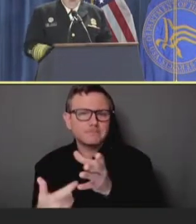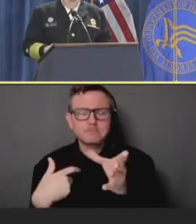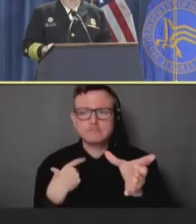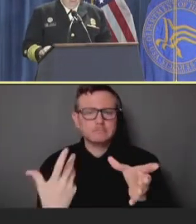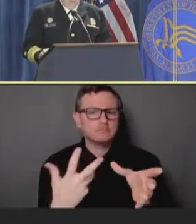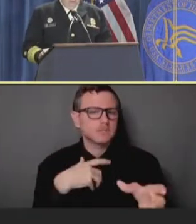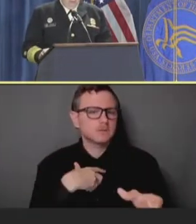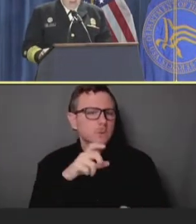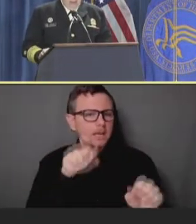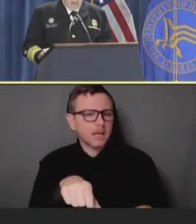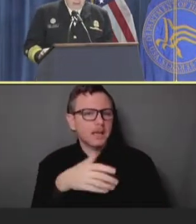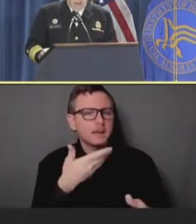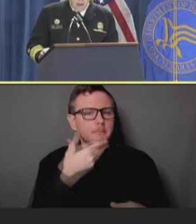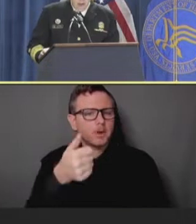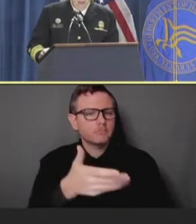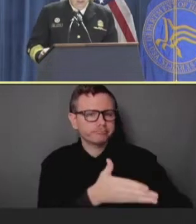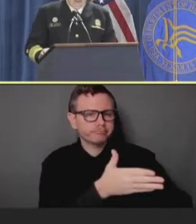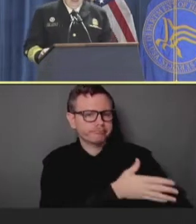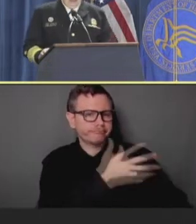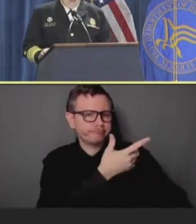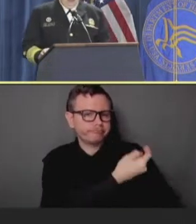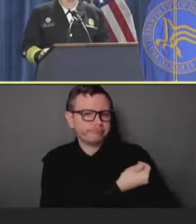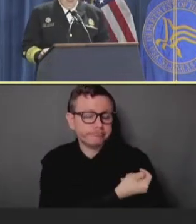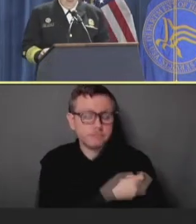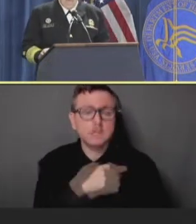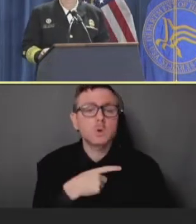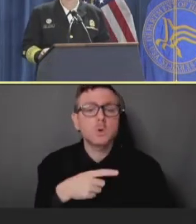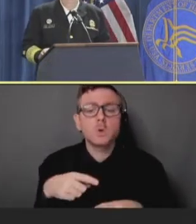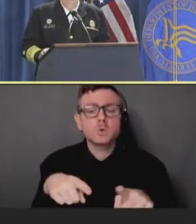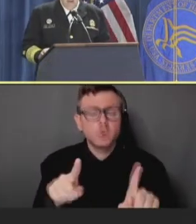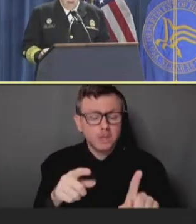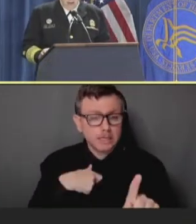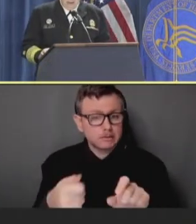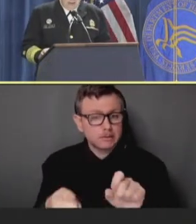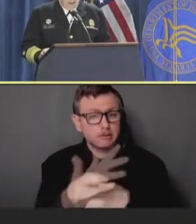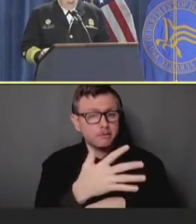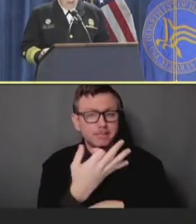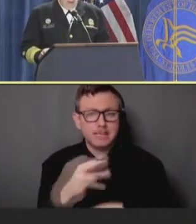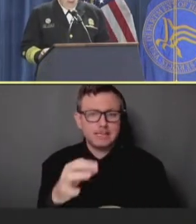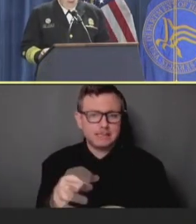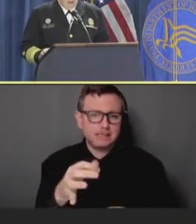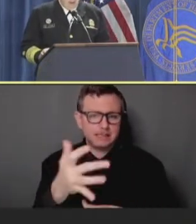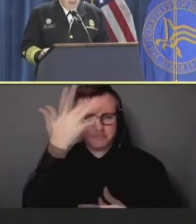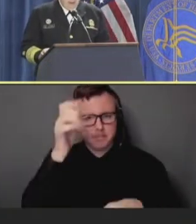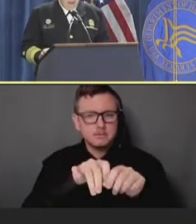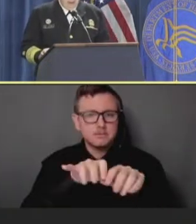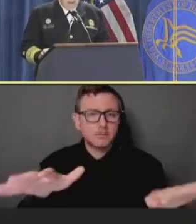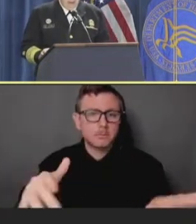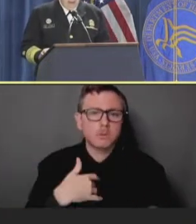Now, amidst the COVID-19 pandemic, we have not lost sight of other diseases that affect